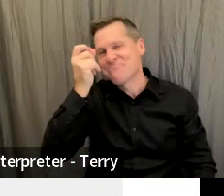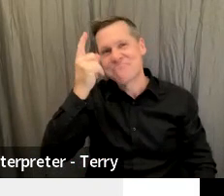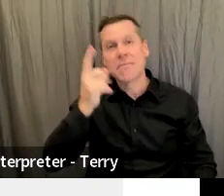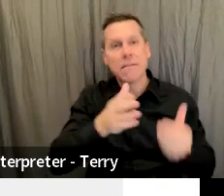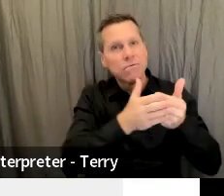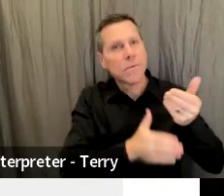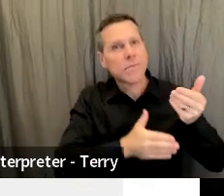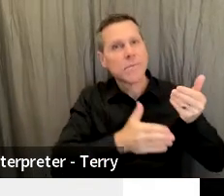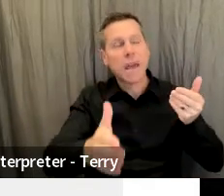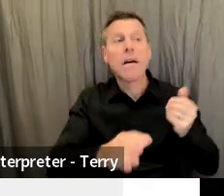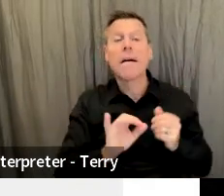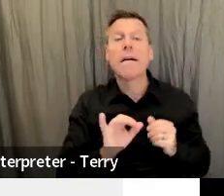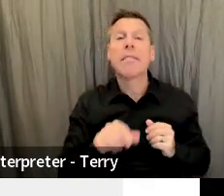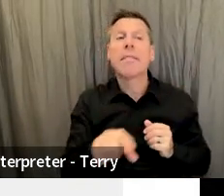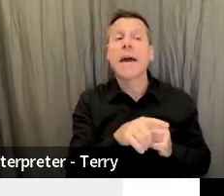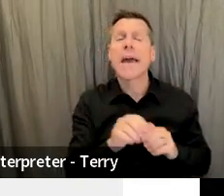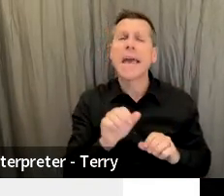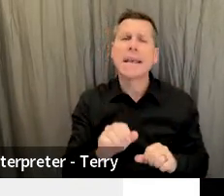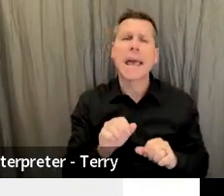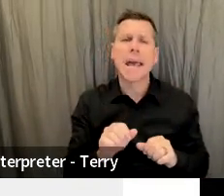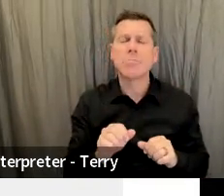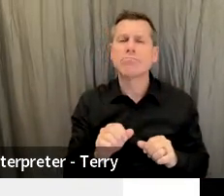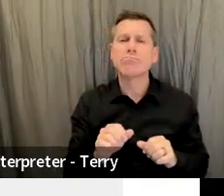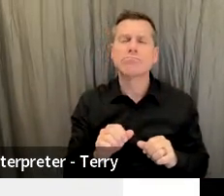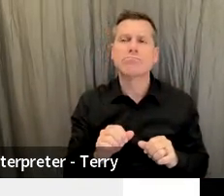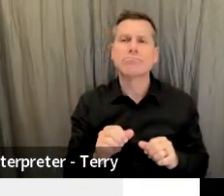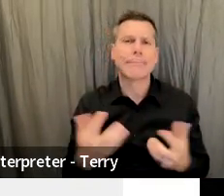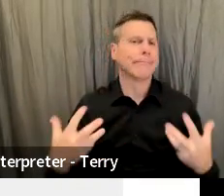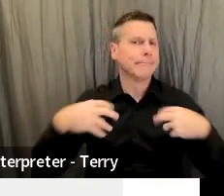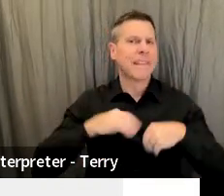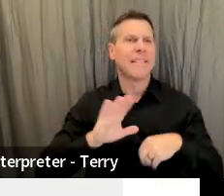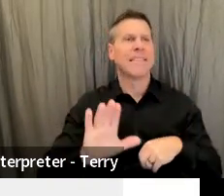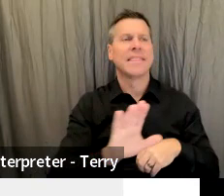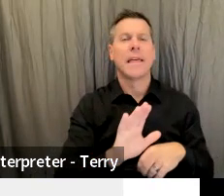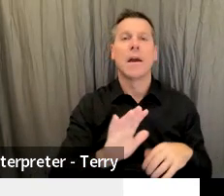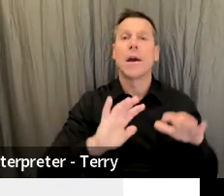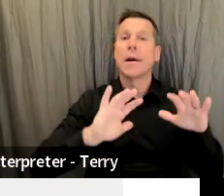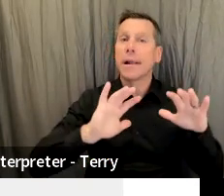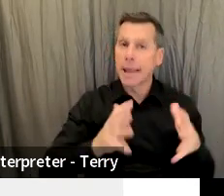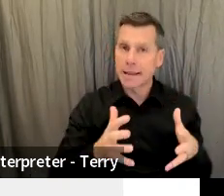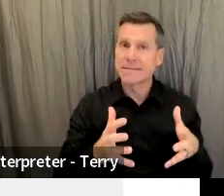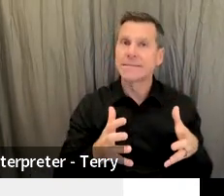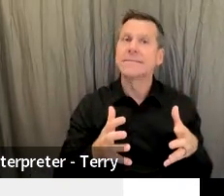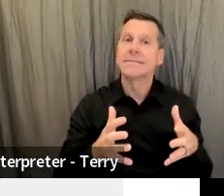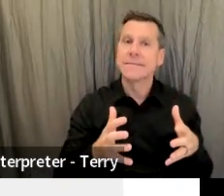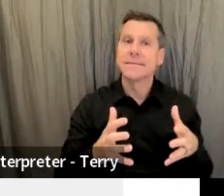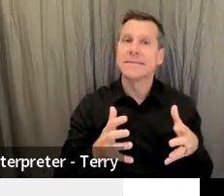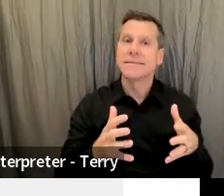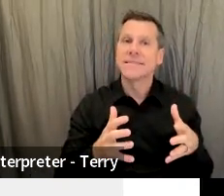build some some practices in their own classes, not just in the, in the course design, but in other ways as well.